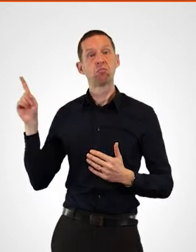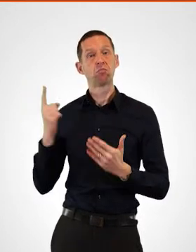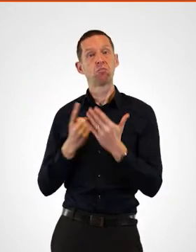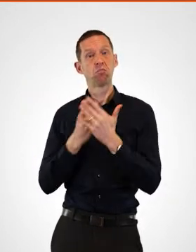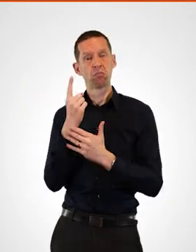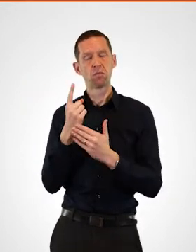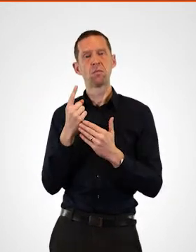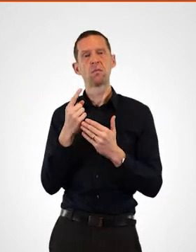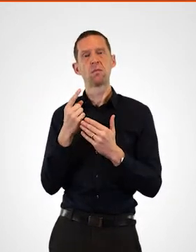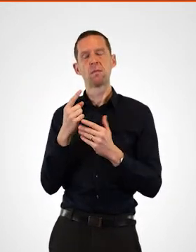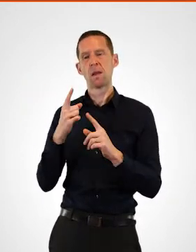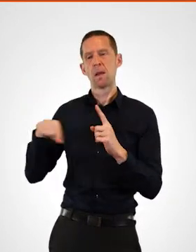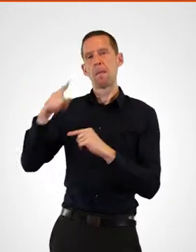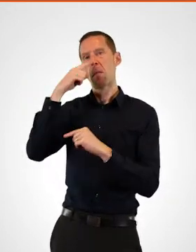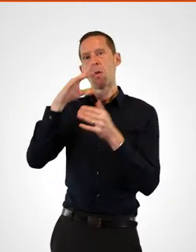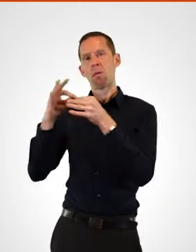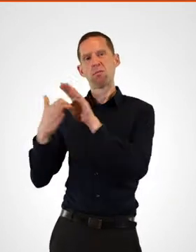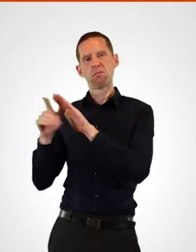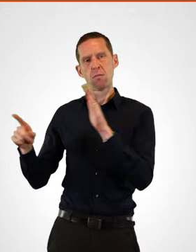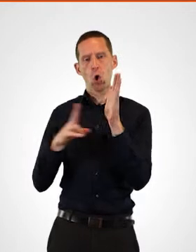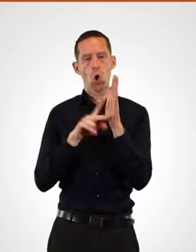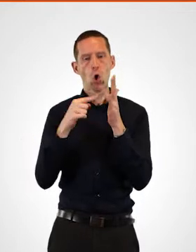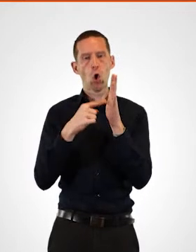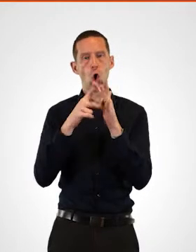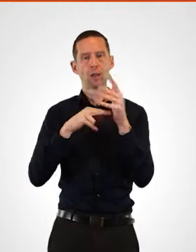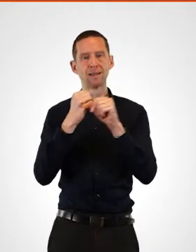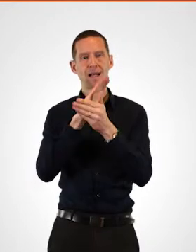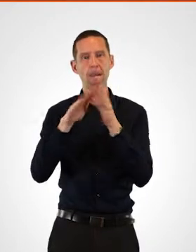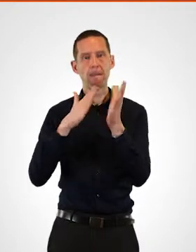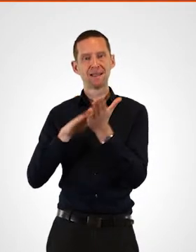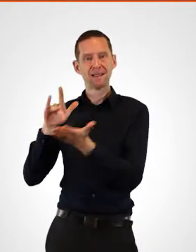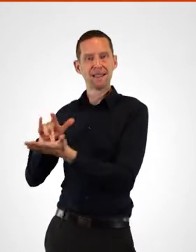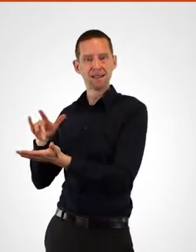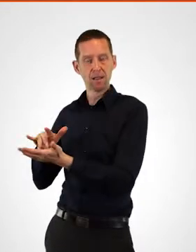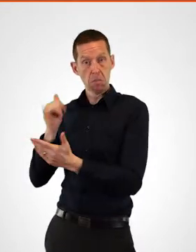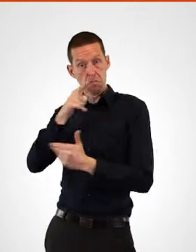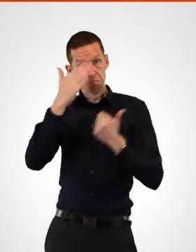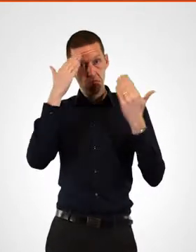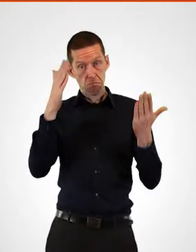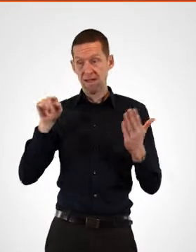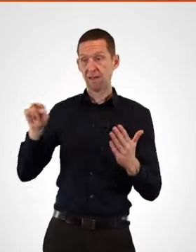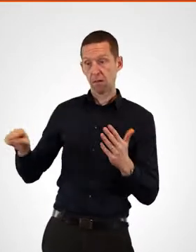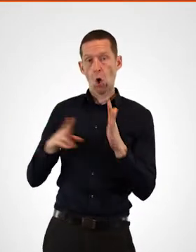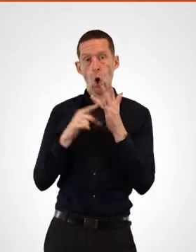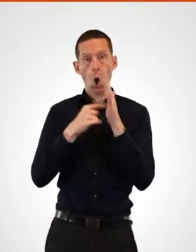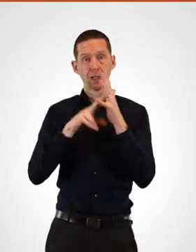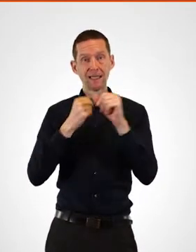by people attached to the Nottingham Centre. Nottingham in fact was the first centre in the UK